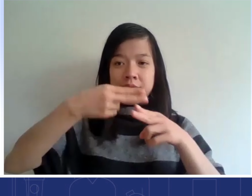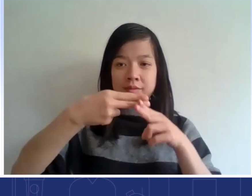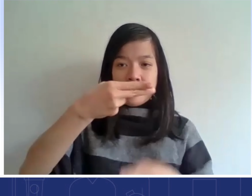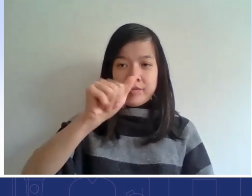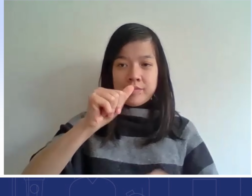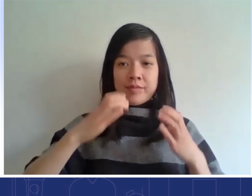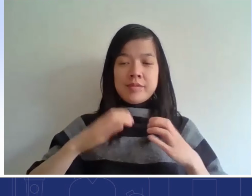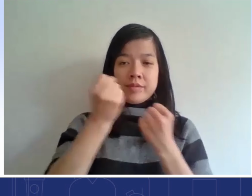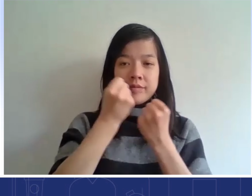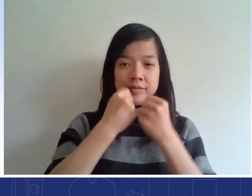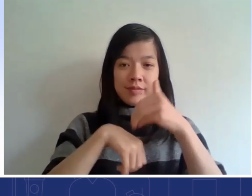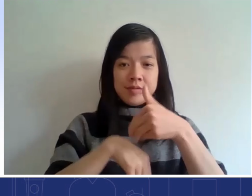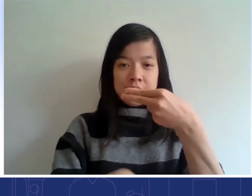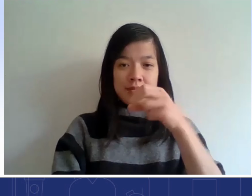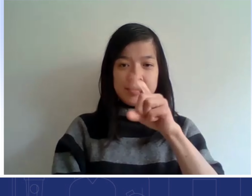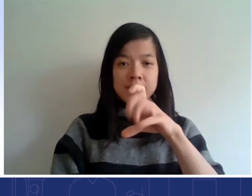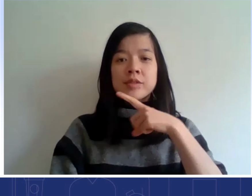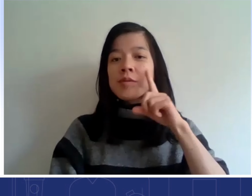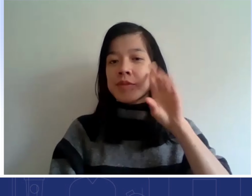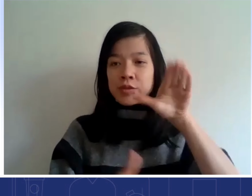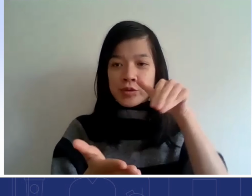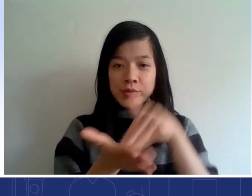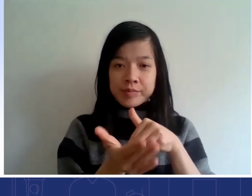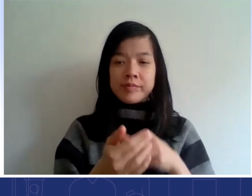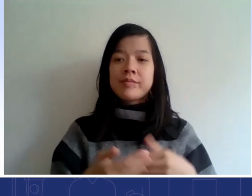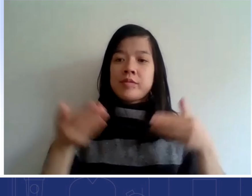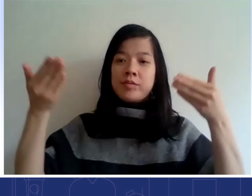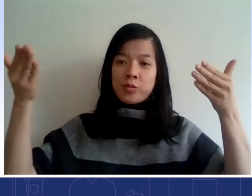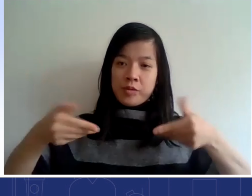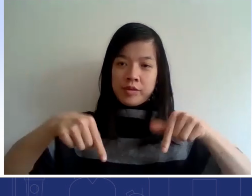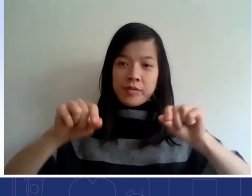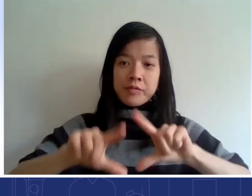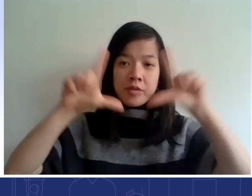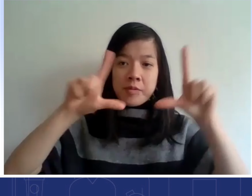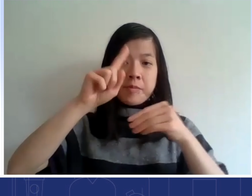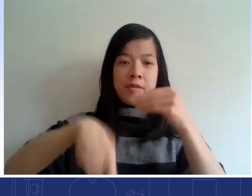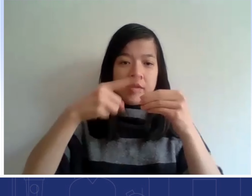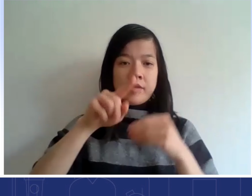Hello! Ny name is Ha. I'm a client advocate here at HSDC, the Hearing, Speech and Deaf Center.